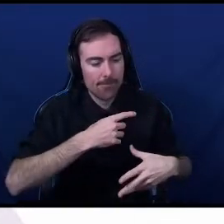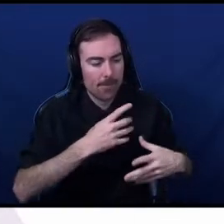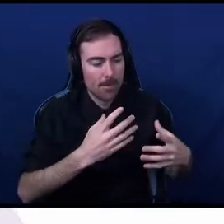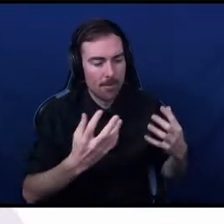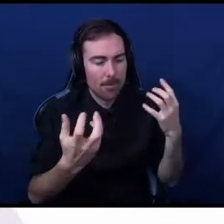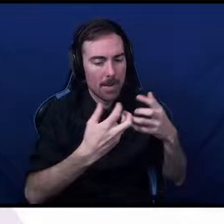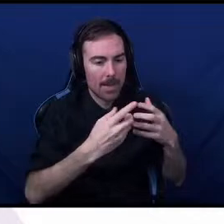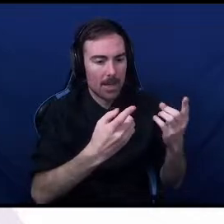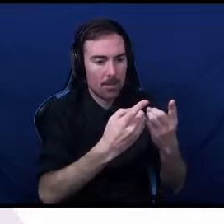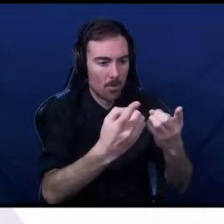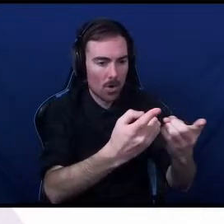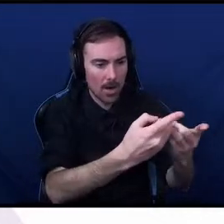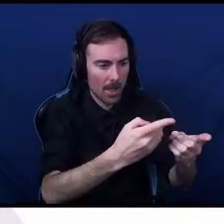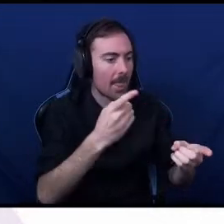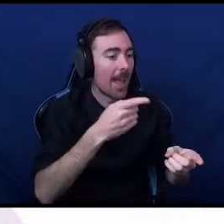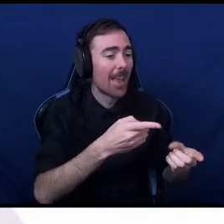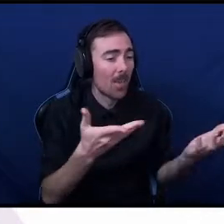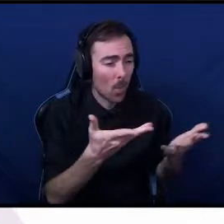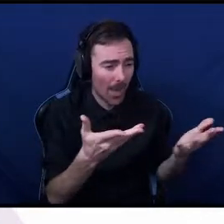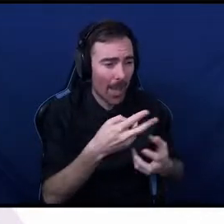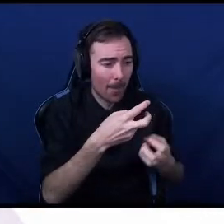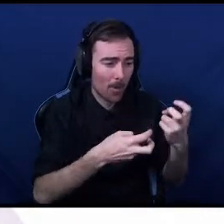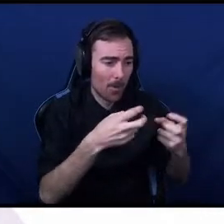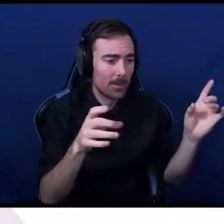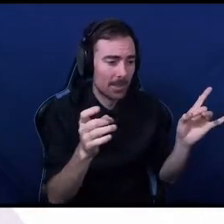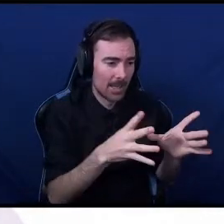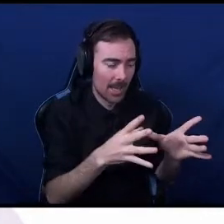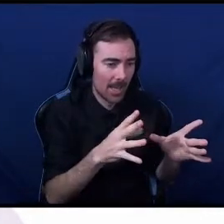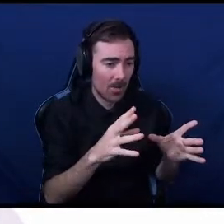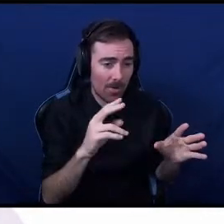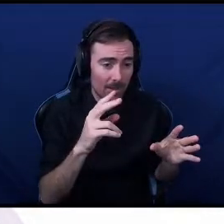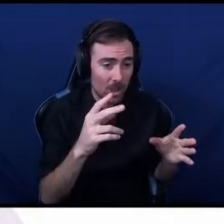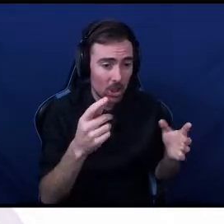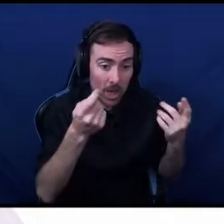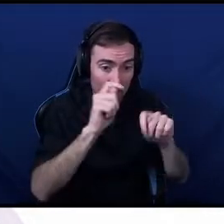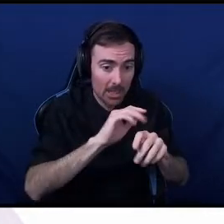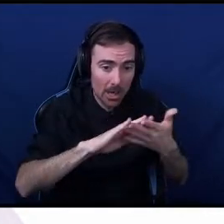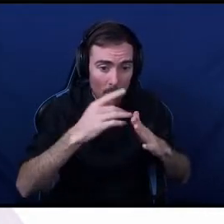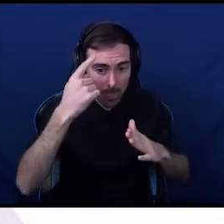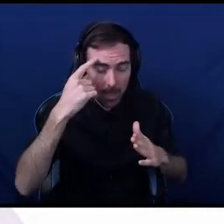problem sort of starts, if we sort of reframe to the social model where we're not getting people to adapt, but we're